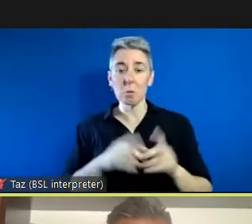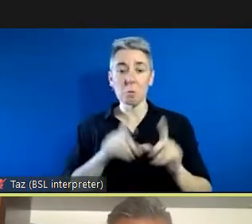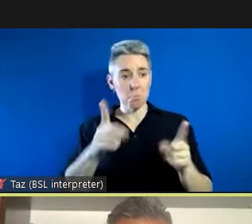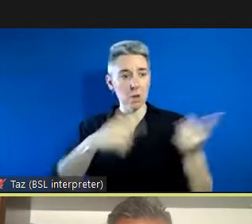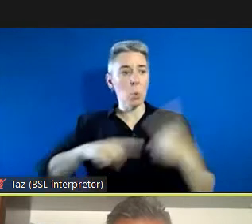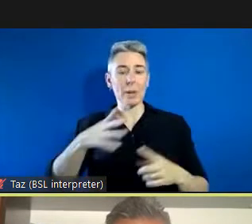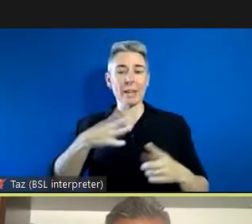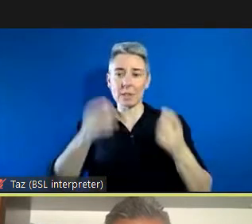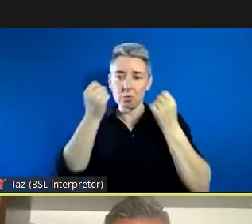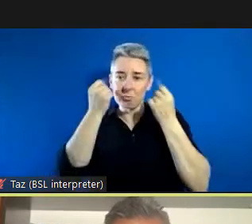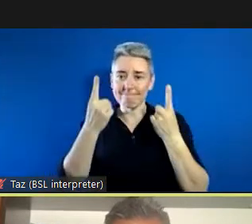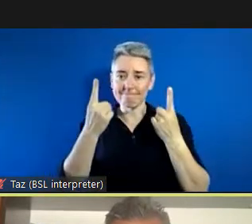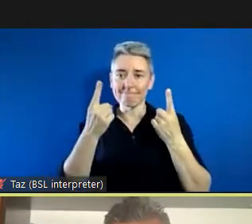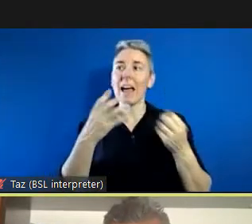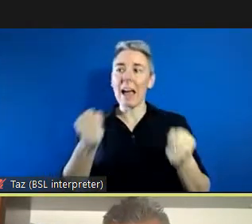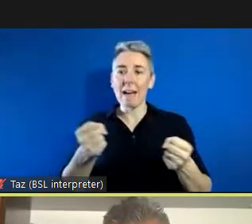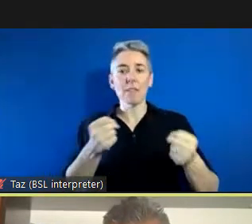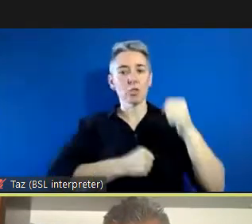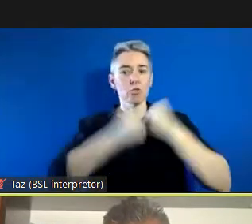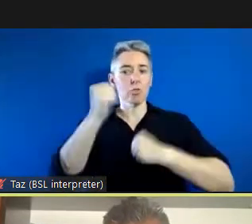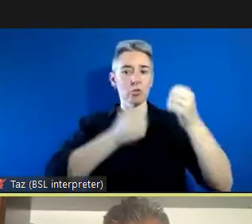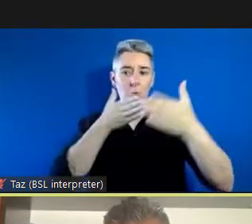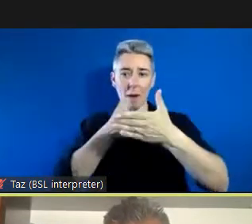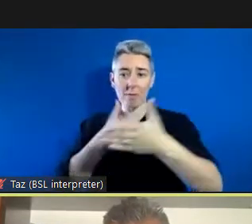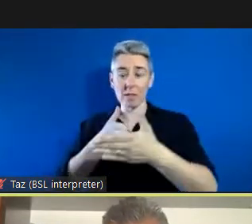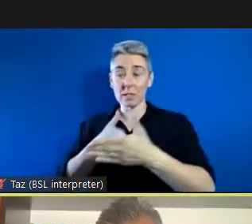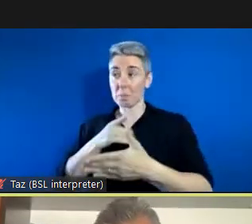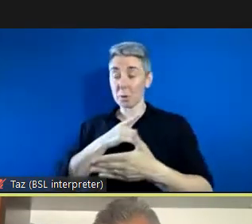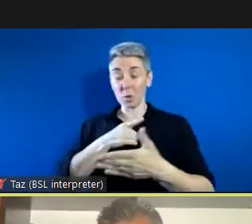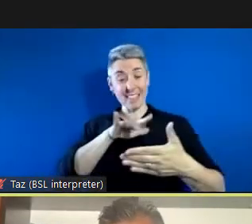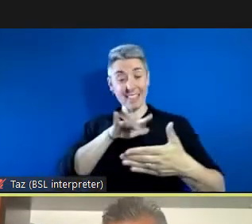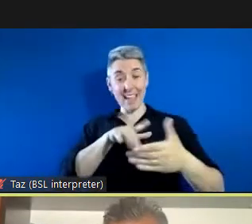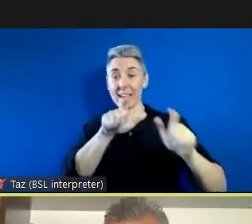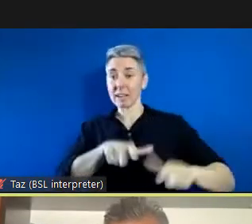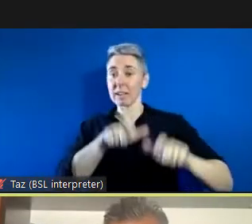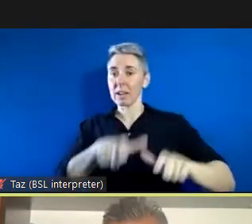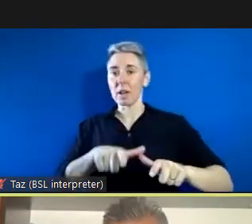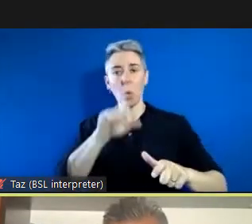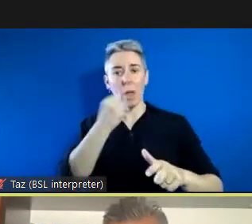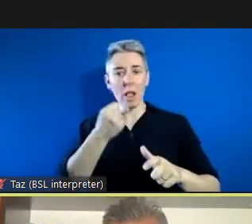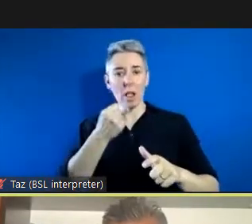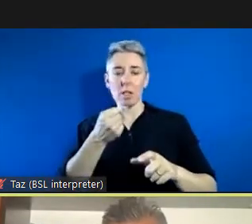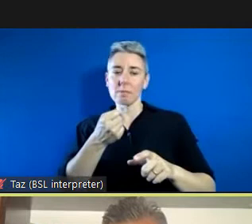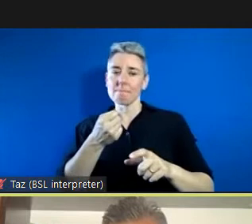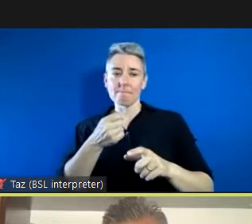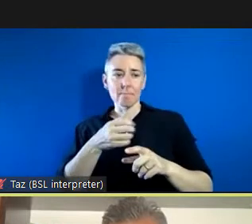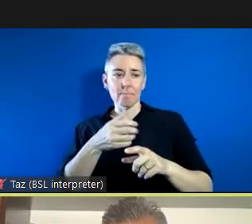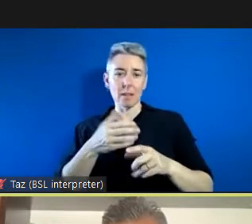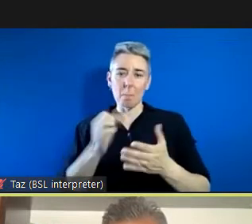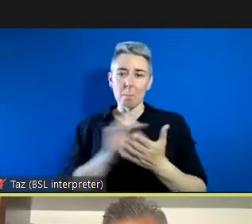because they reinforce distrust, and even talks where we are not focusing on these things